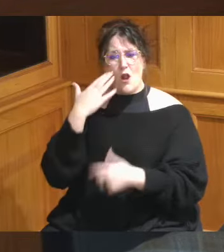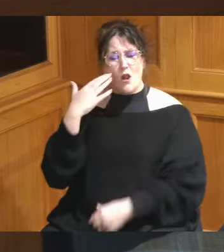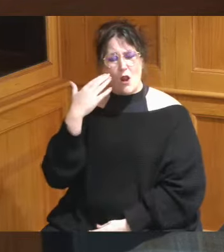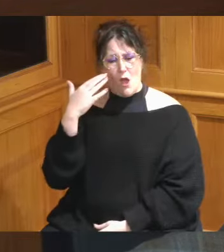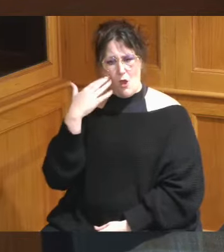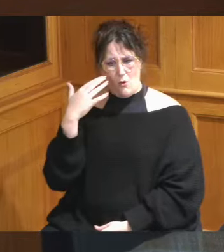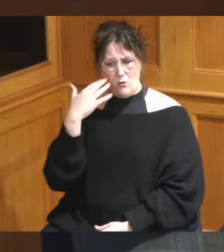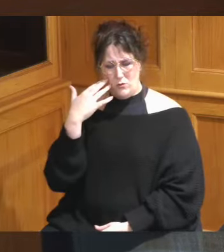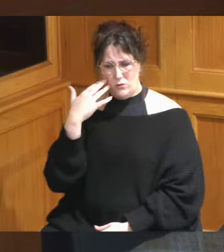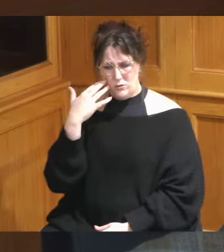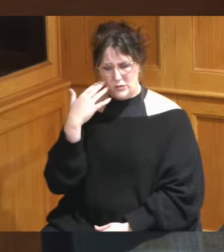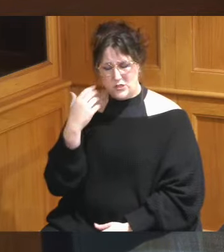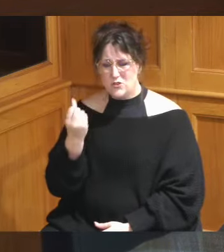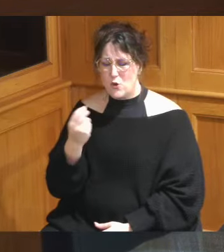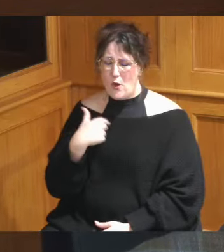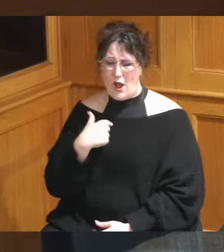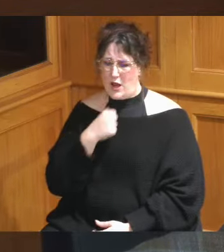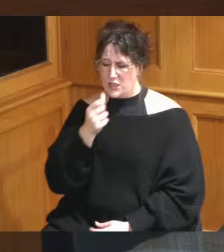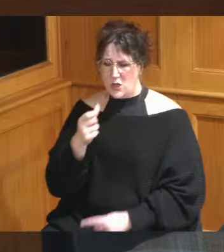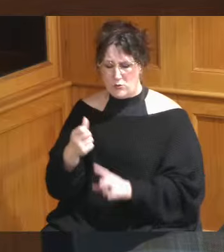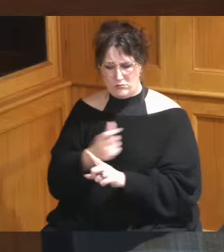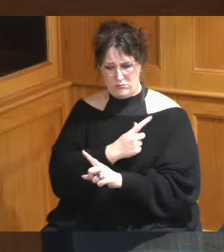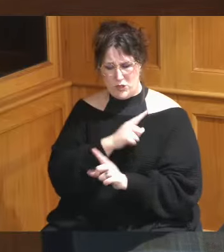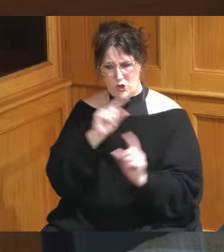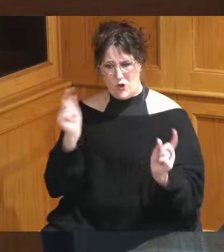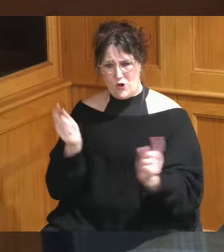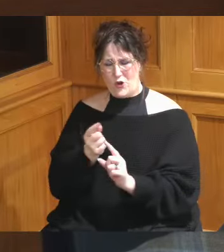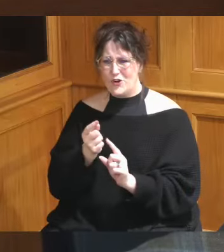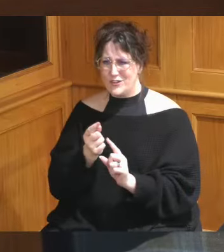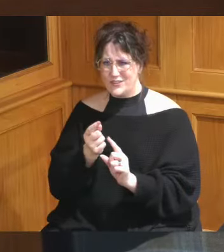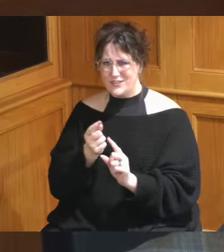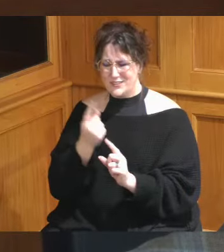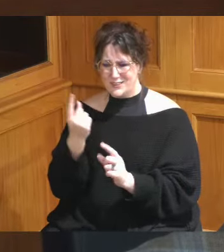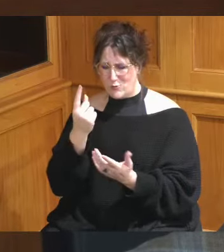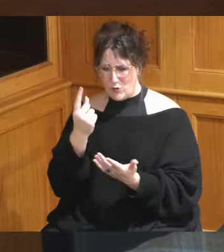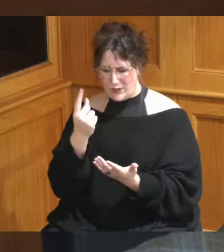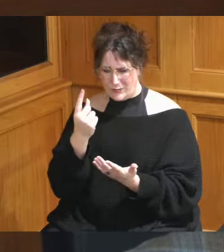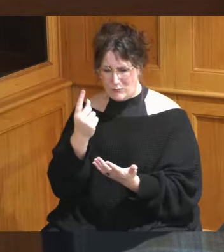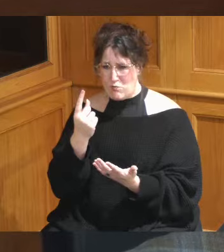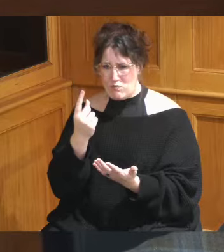I don't inadvertently end up hurting because a lot of time it's it's the the little guy,